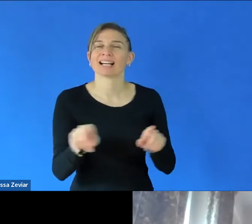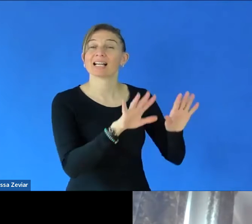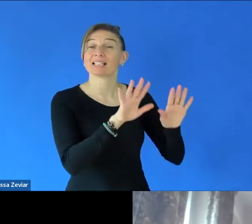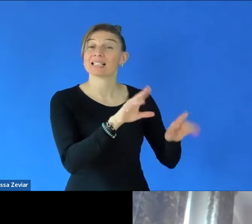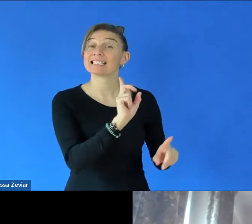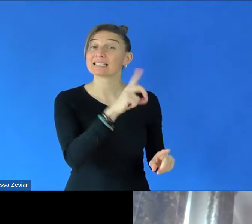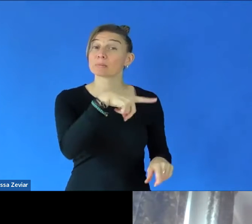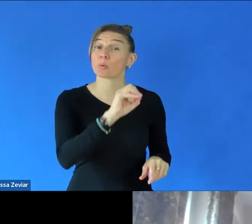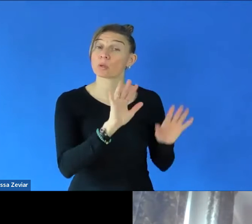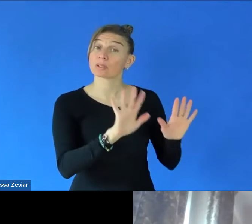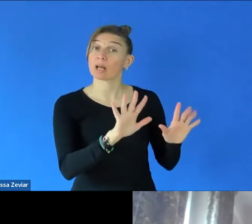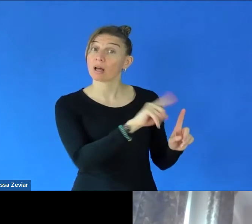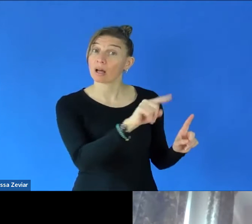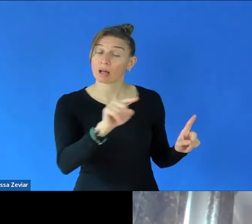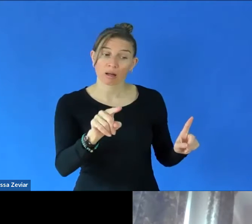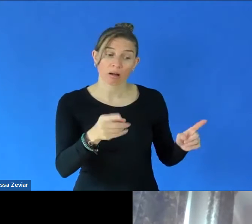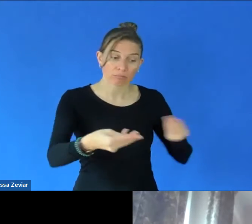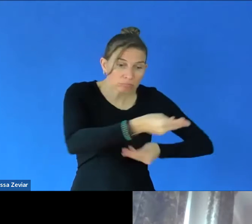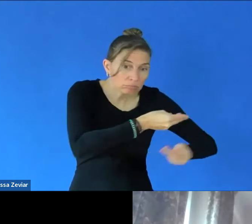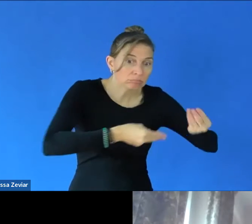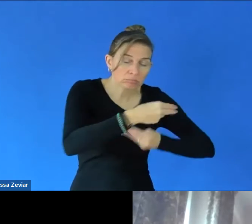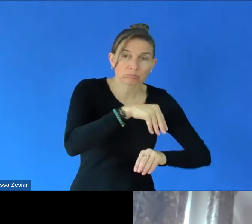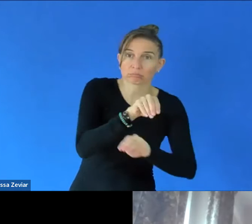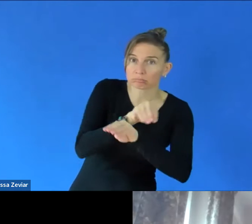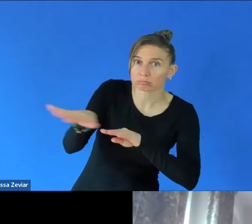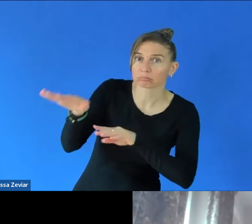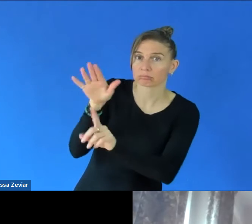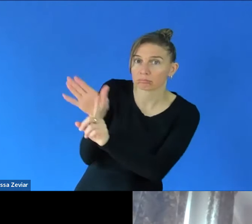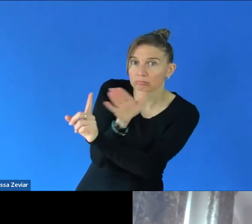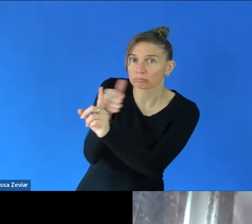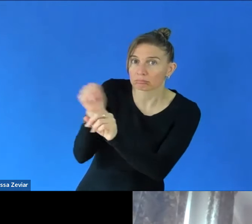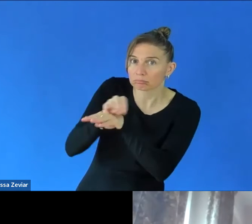and influencing them for the potentiality